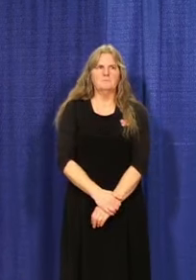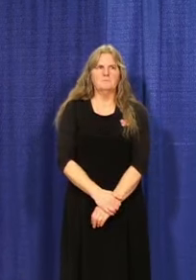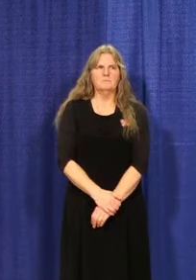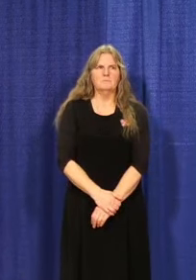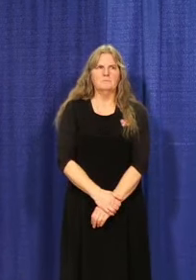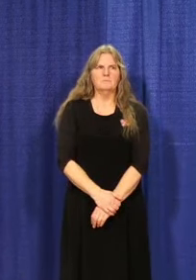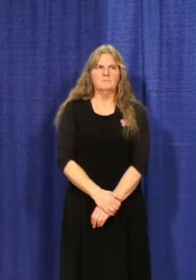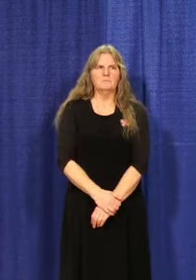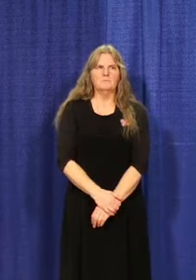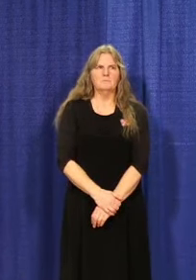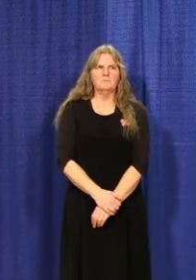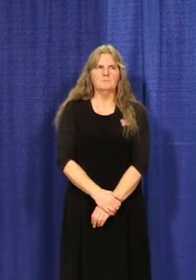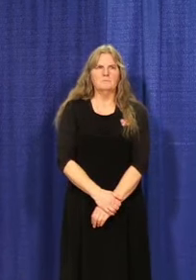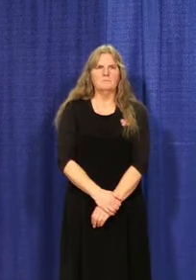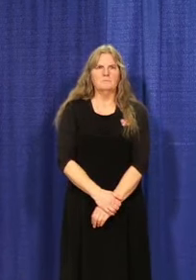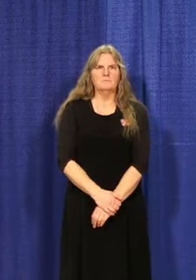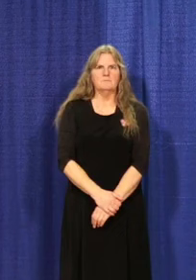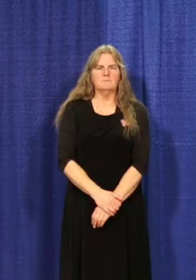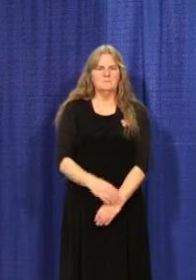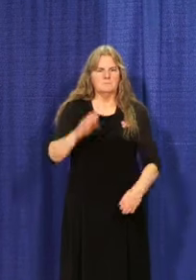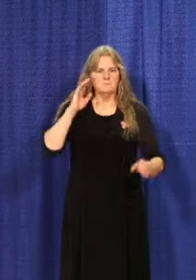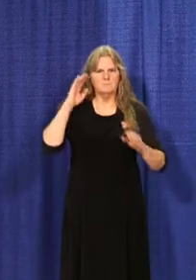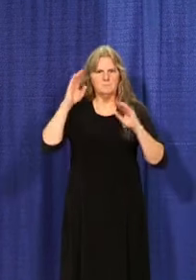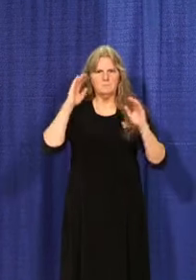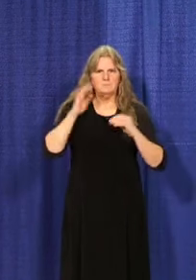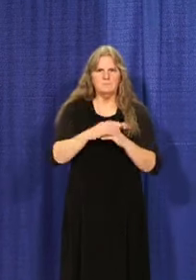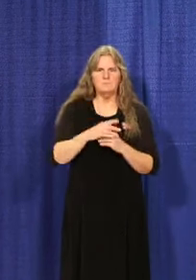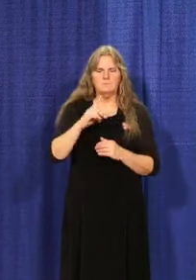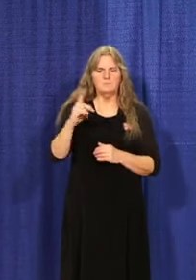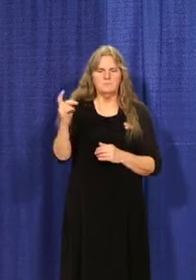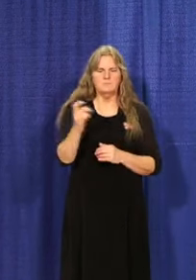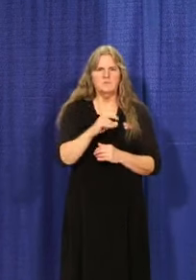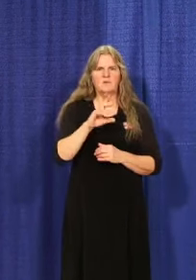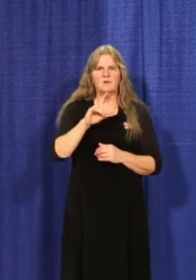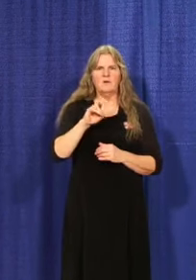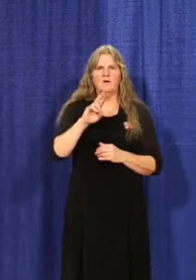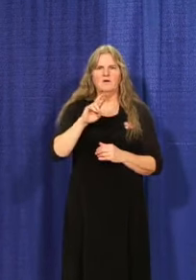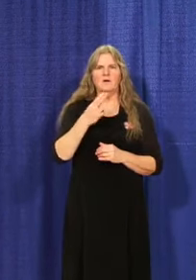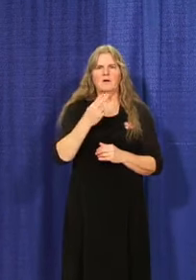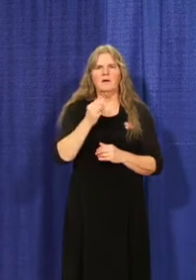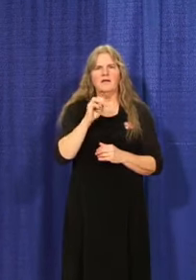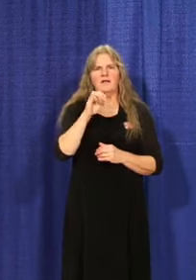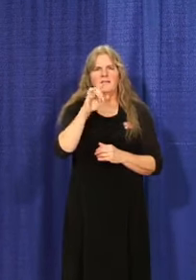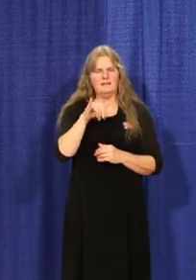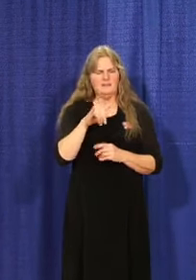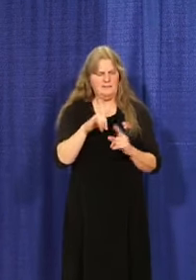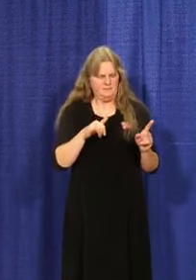Reporter: Hi there. Question for Dr Hanley. I'm wondering if I could get some clarification about the Gen